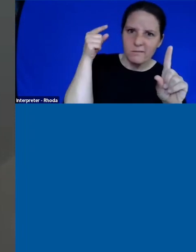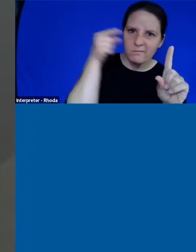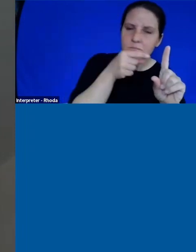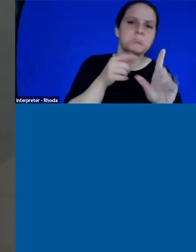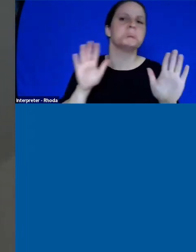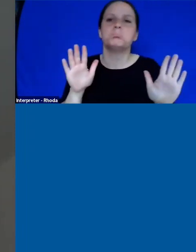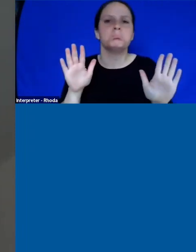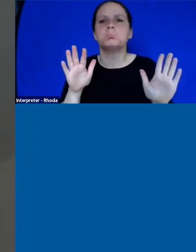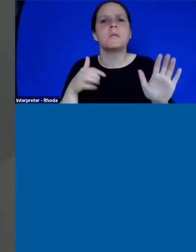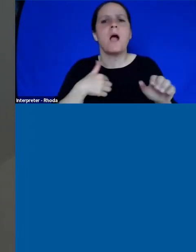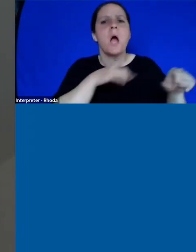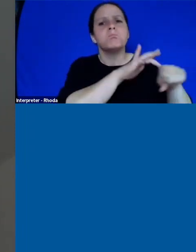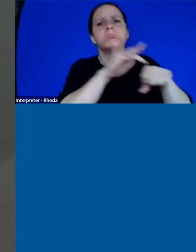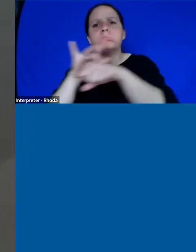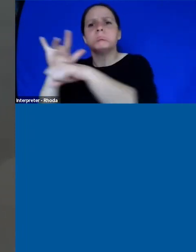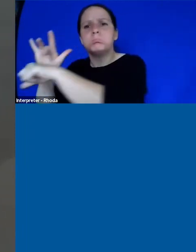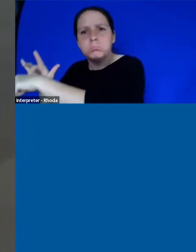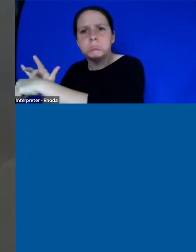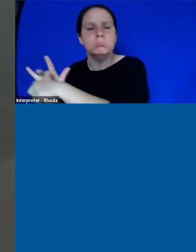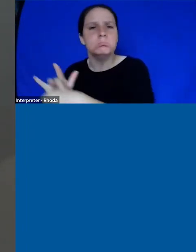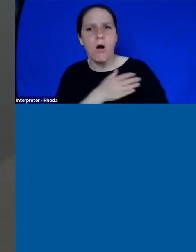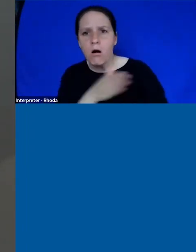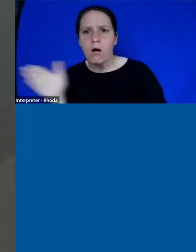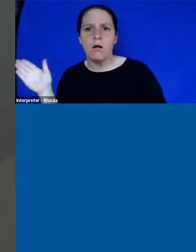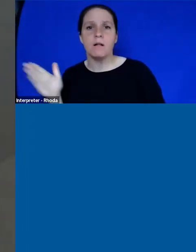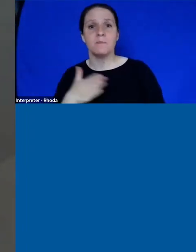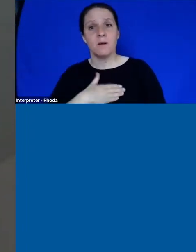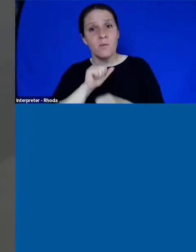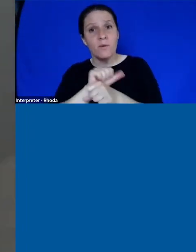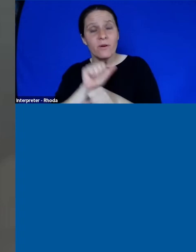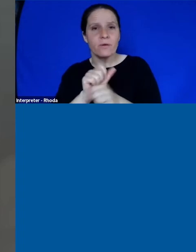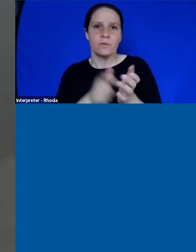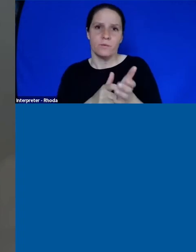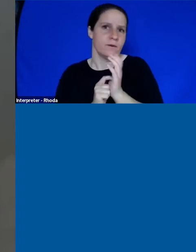all three of those because in my work I have to use all three of them.